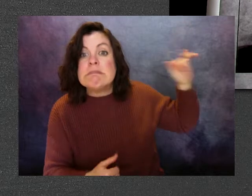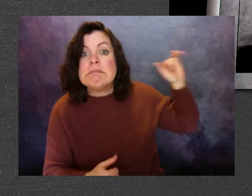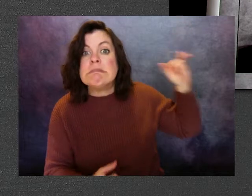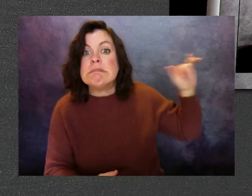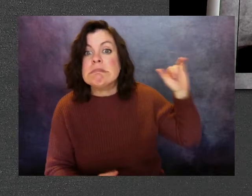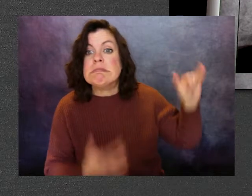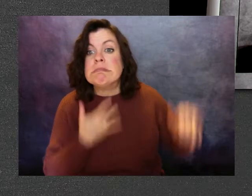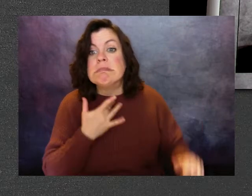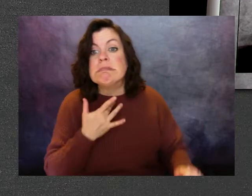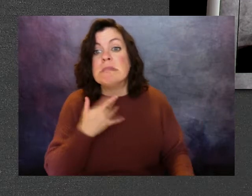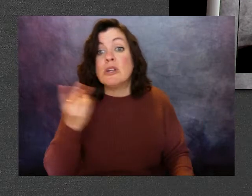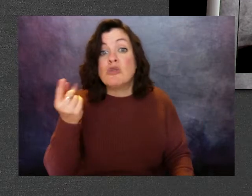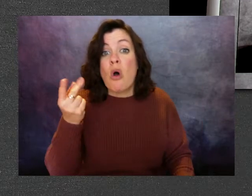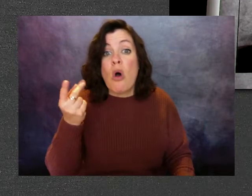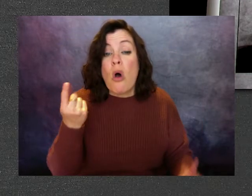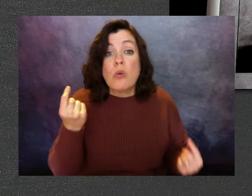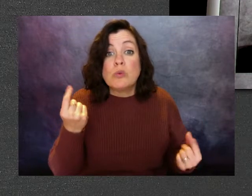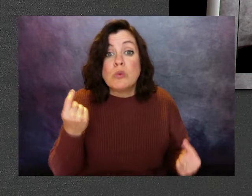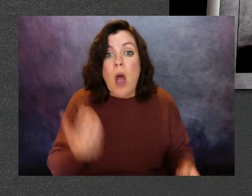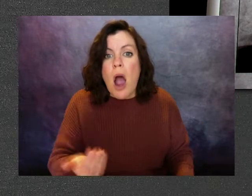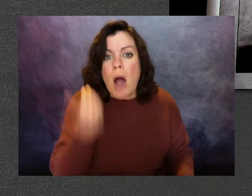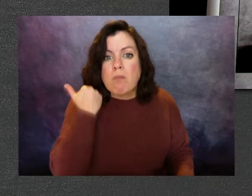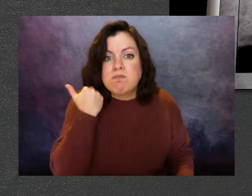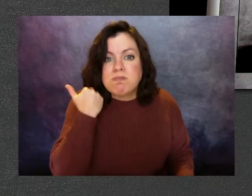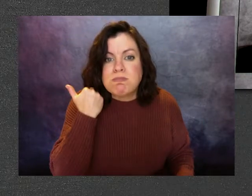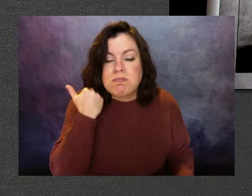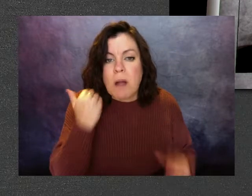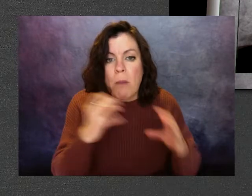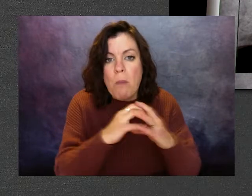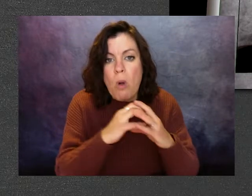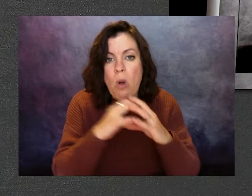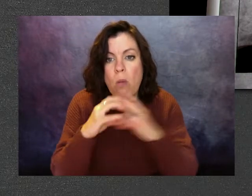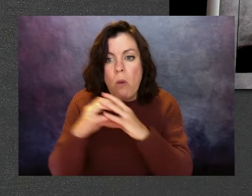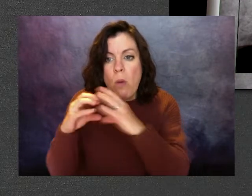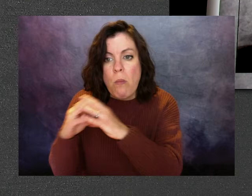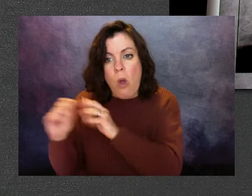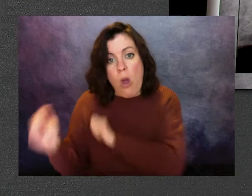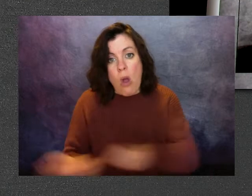And the dog ate something it shouldn't have. Do you think you know what it could be?